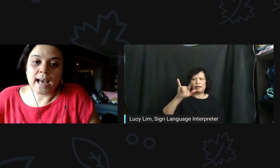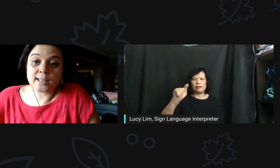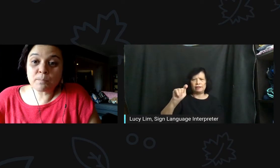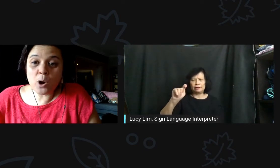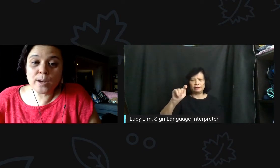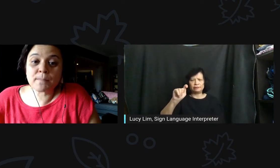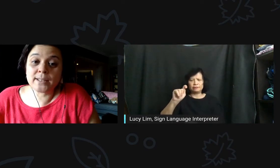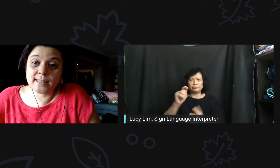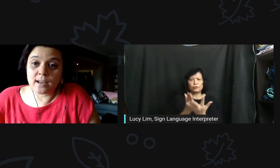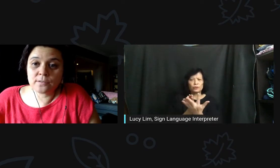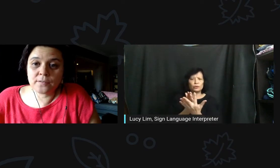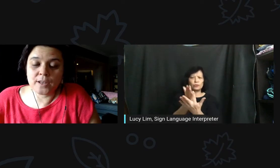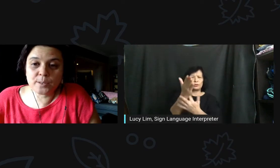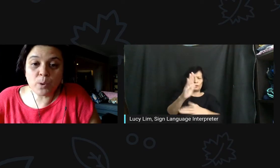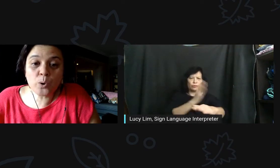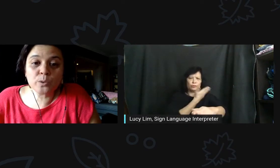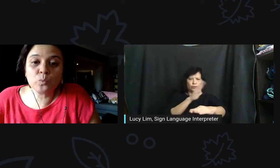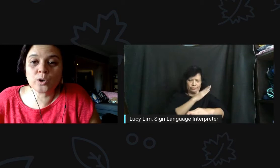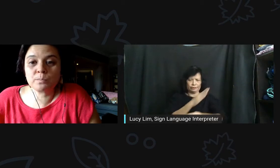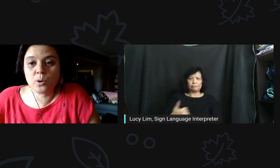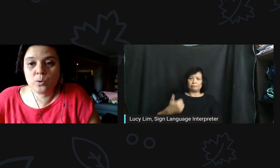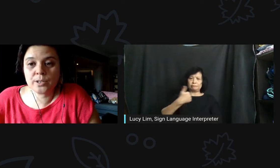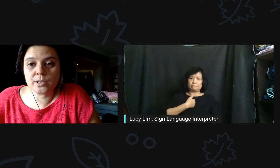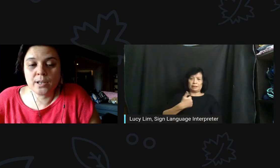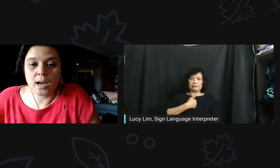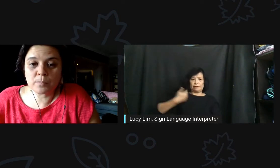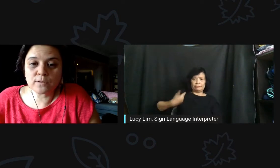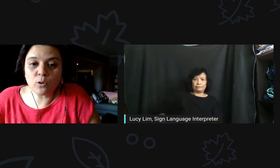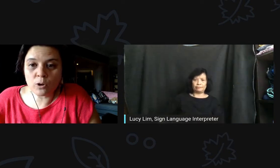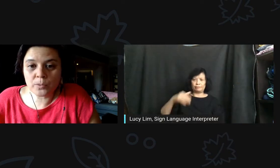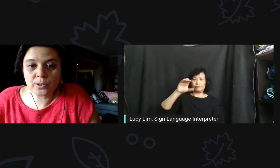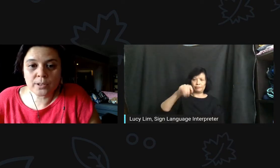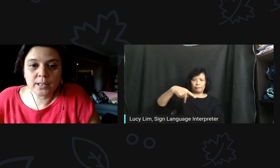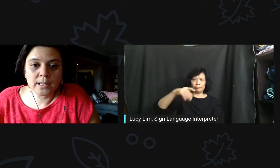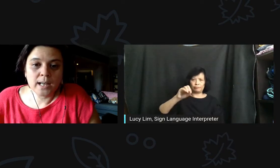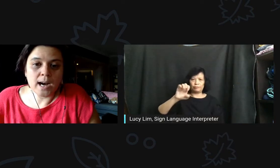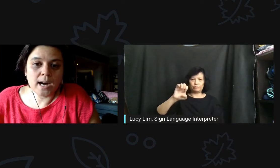As a poet myself, a spoken word poet, a performer,